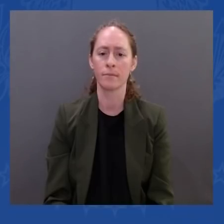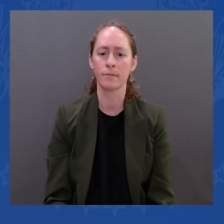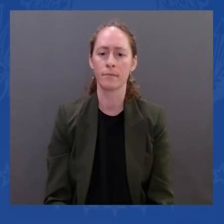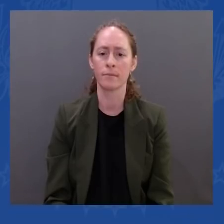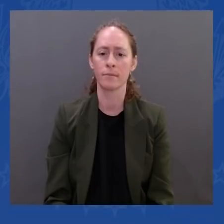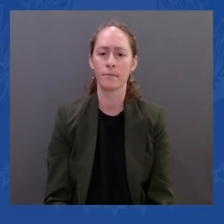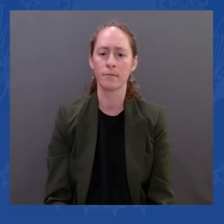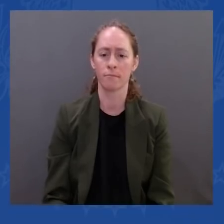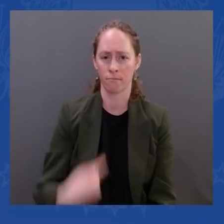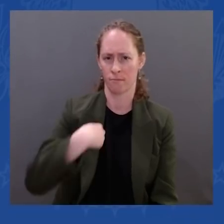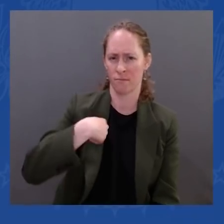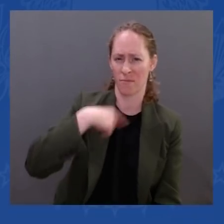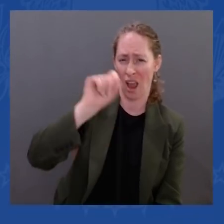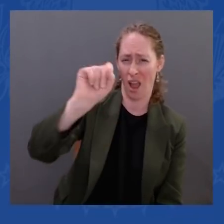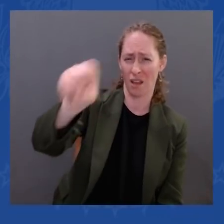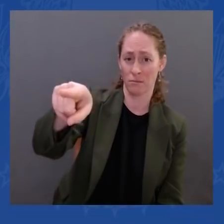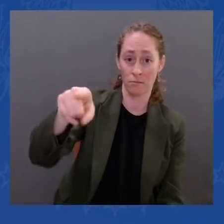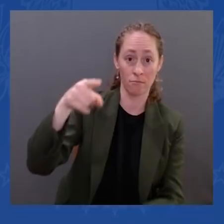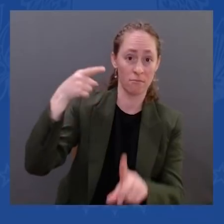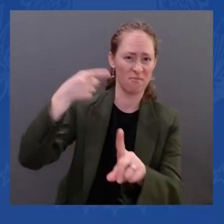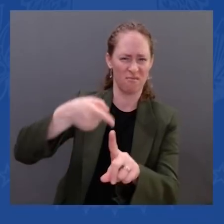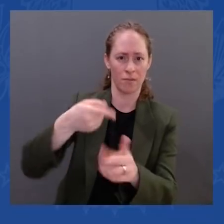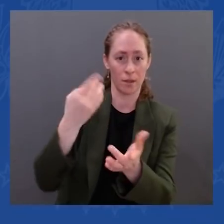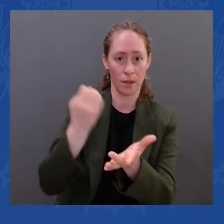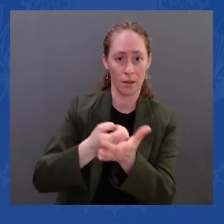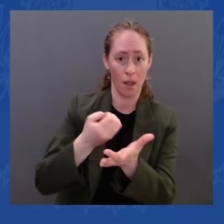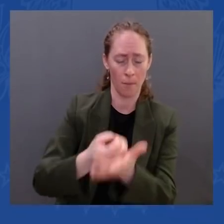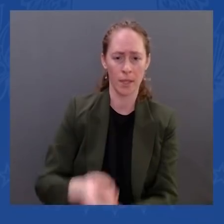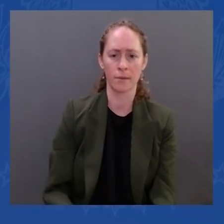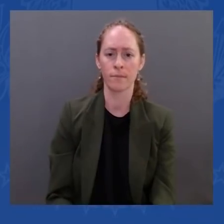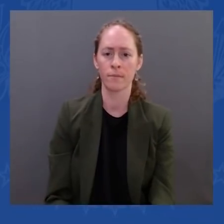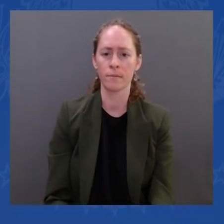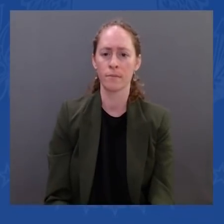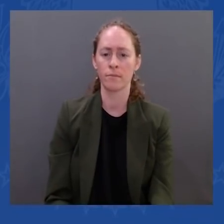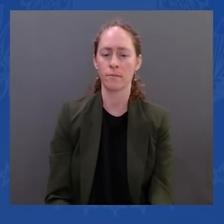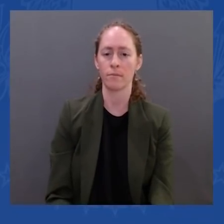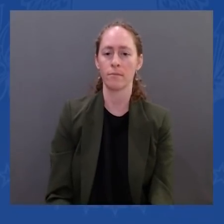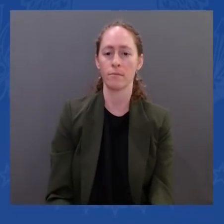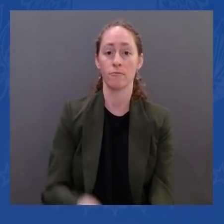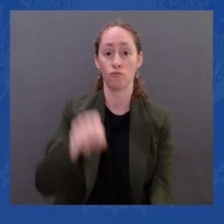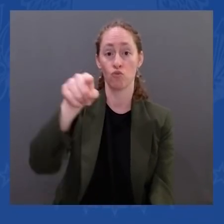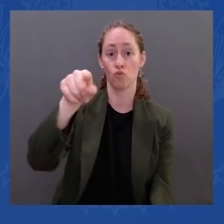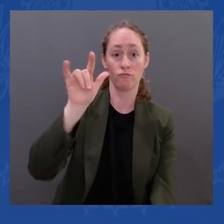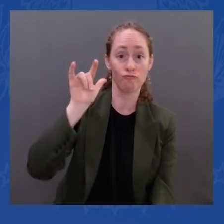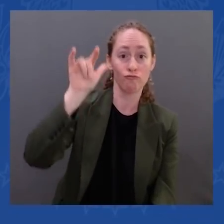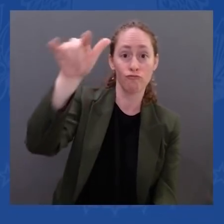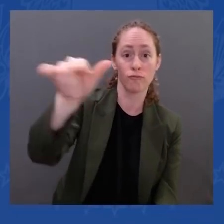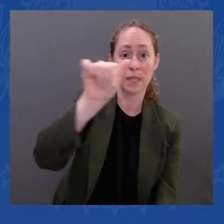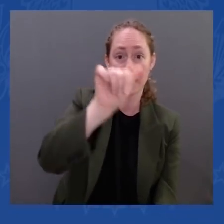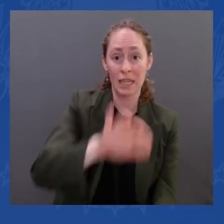you've promoted the investments by Samsung and Hyundai. But back home in the United States,